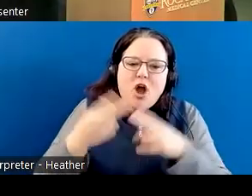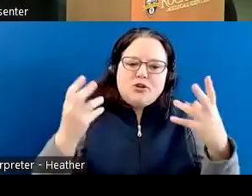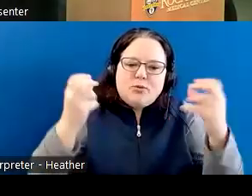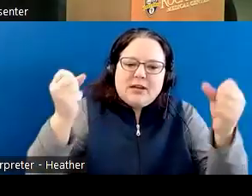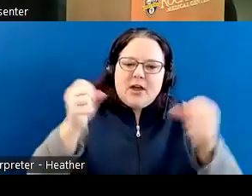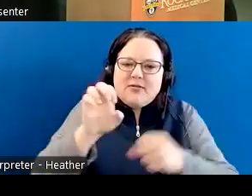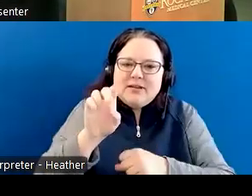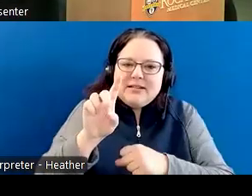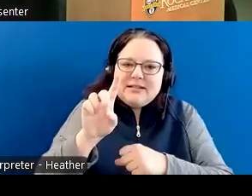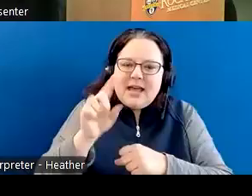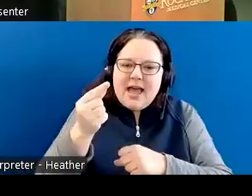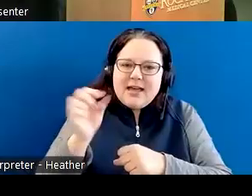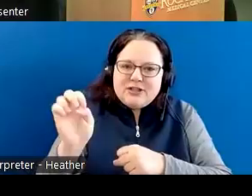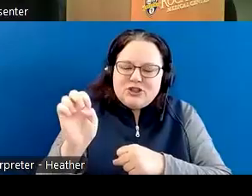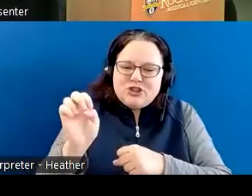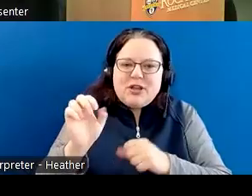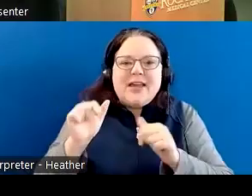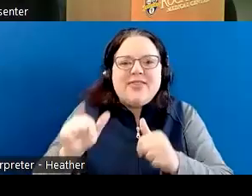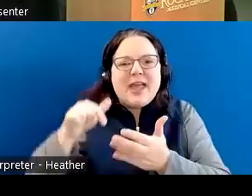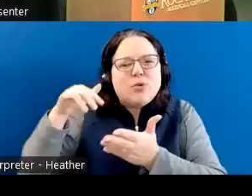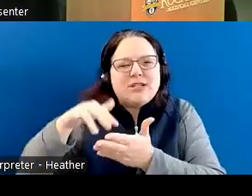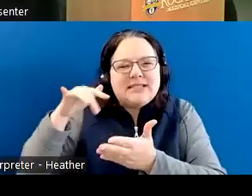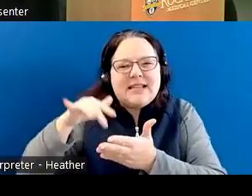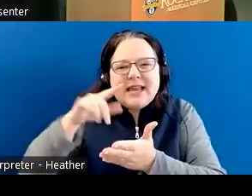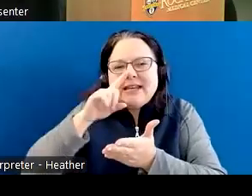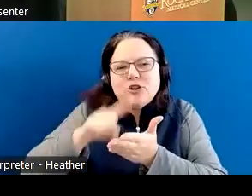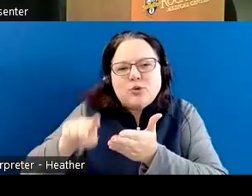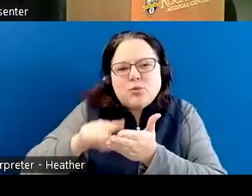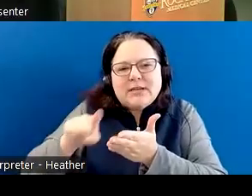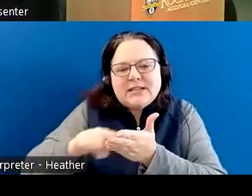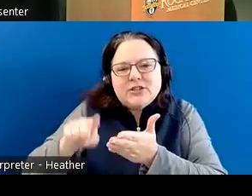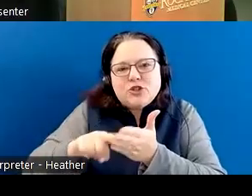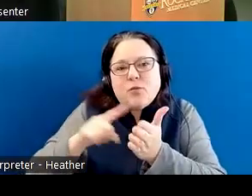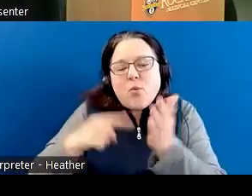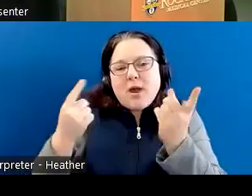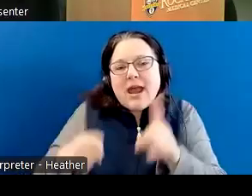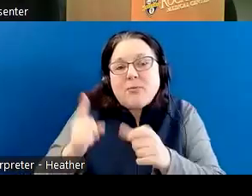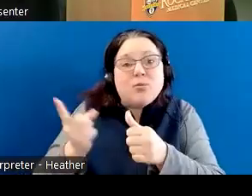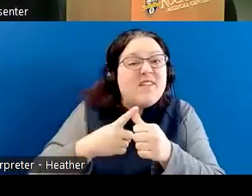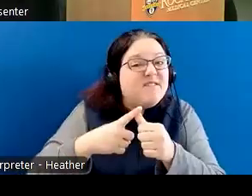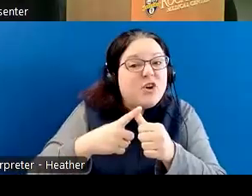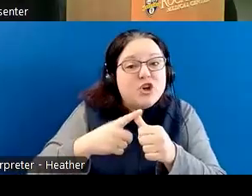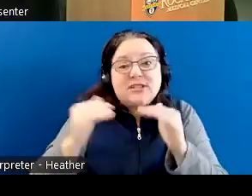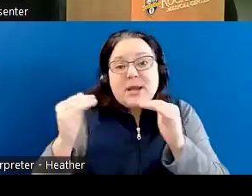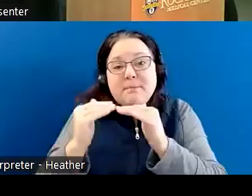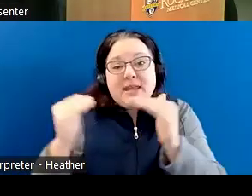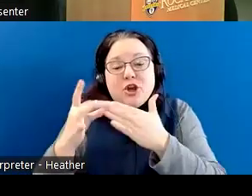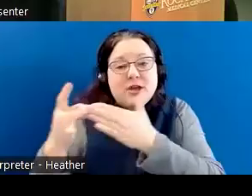was studying um what was happening when the first peer-led program came to a large community mental